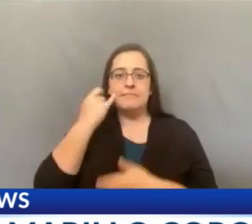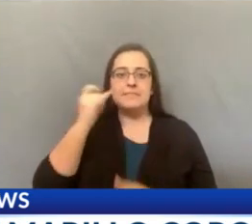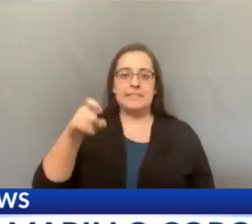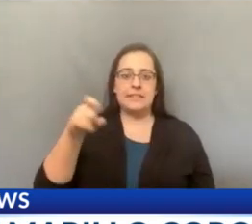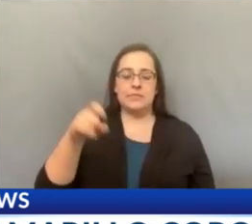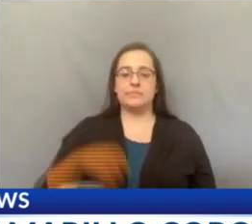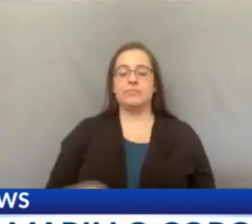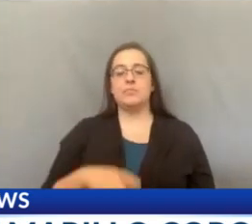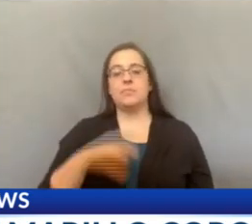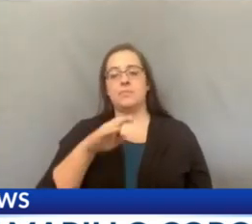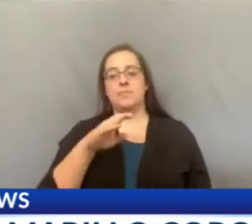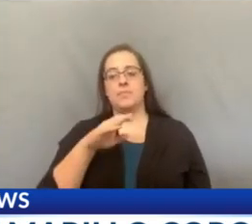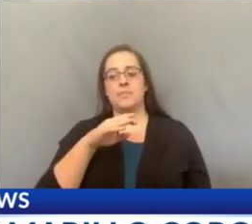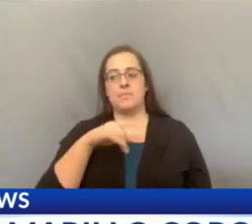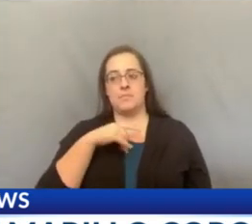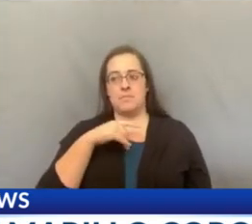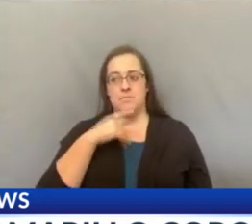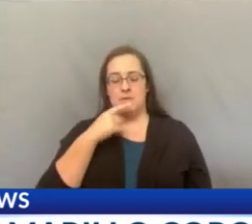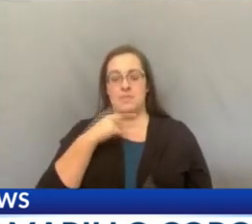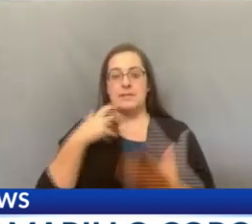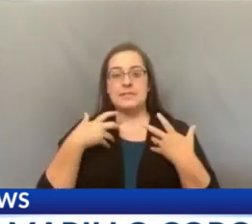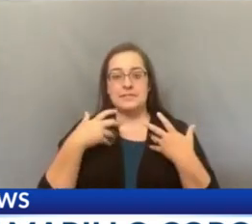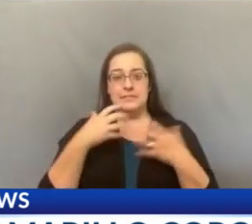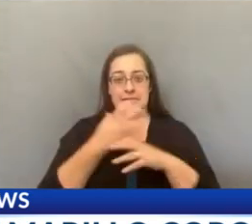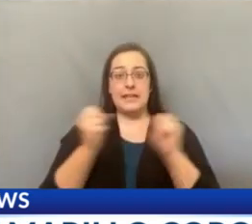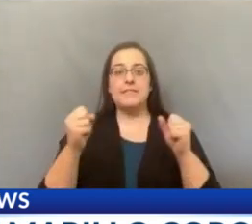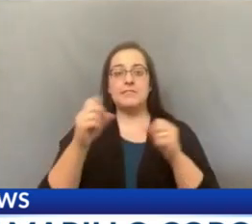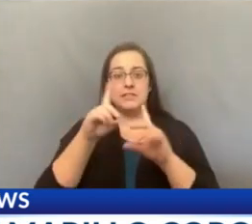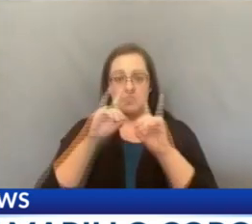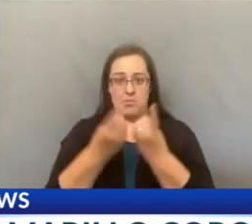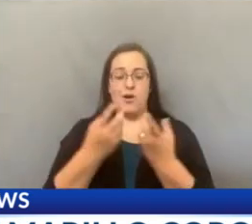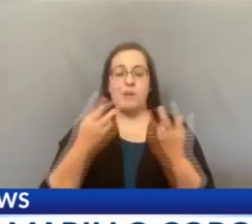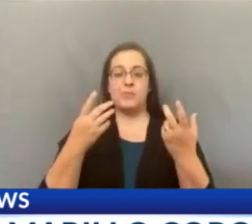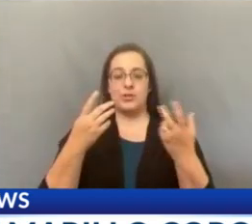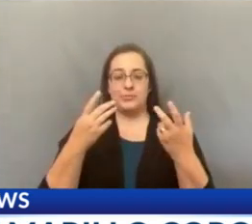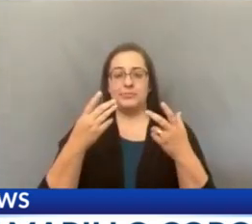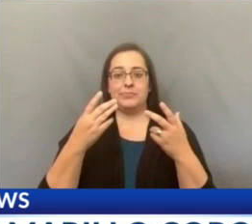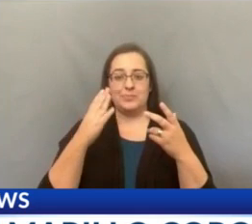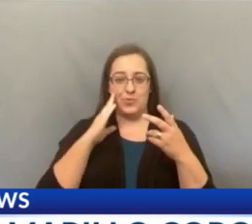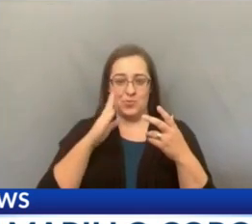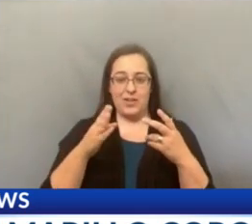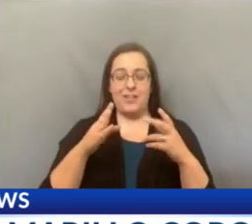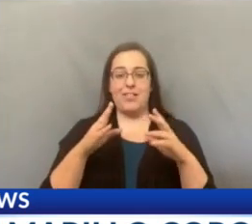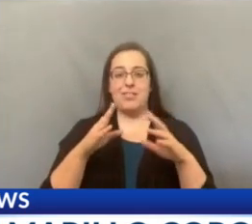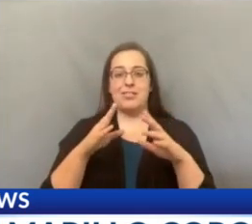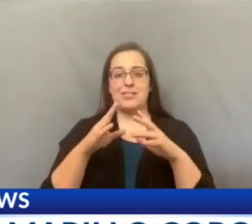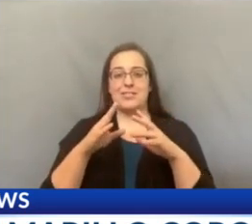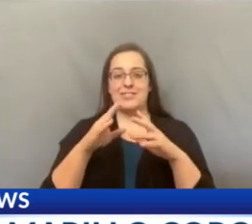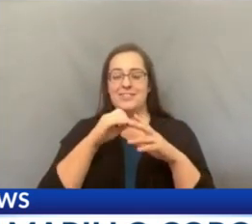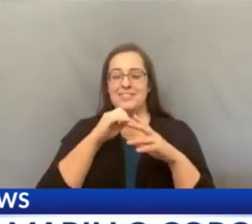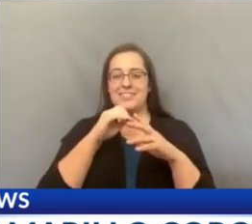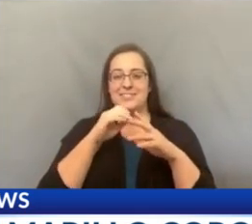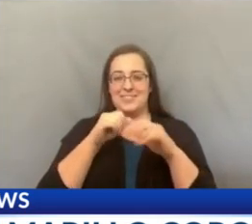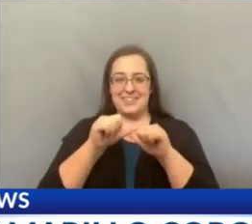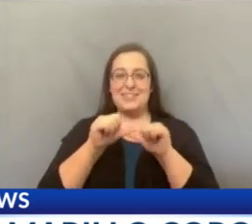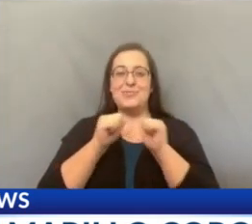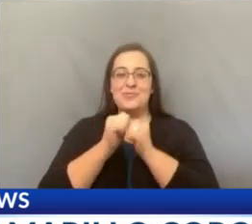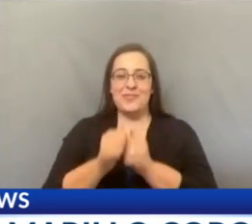CONTINUE TO EVALUATE THAT AND PROVIDE THAT SERVICE BUILDING